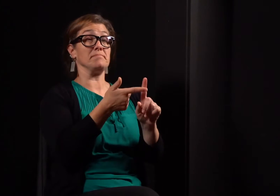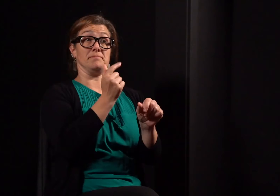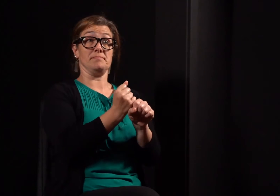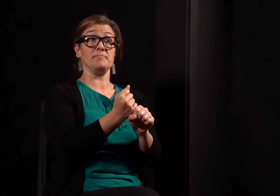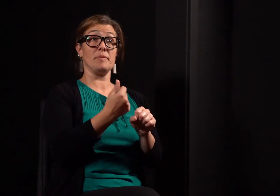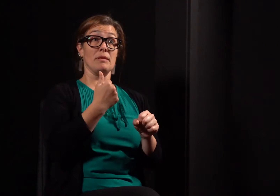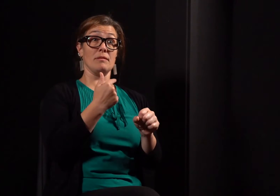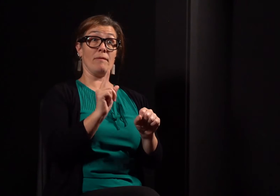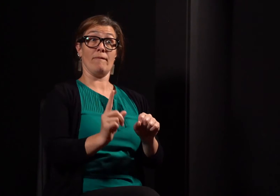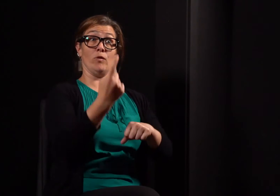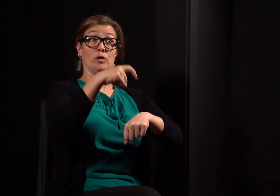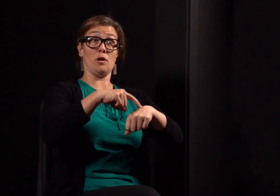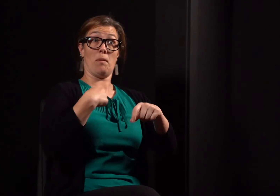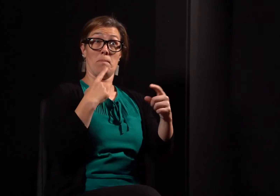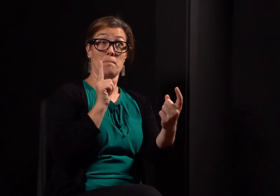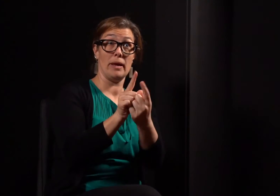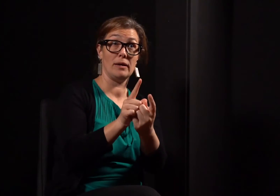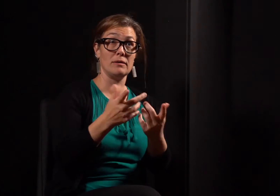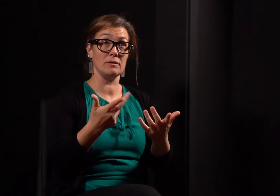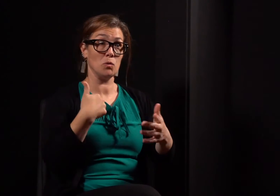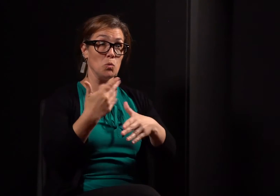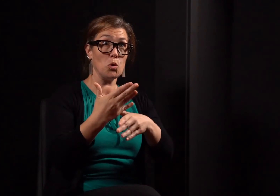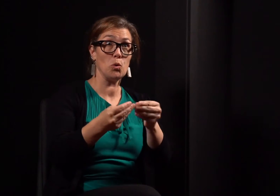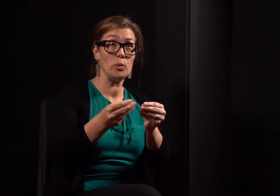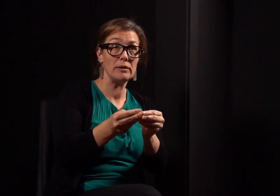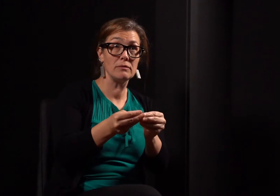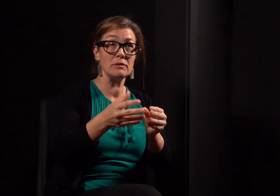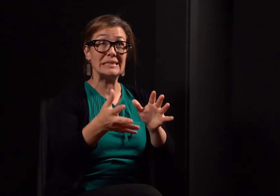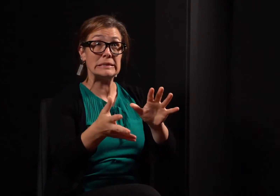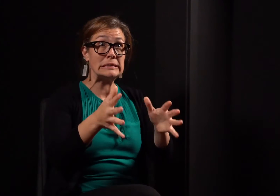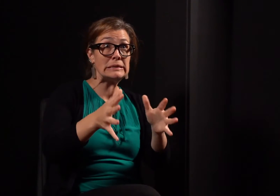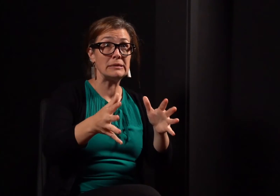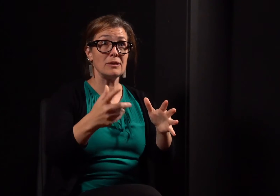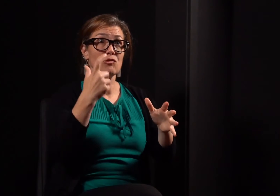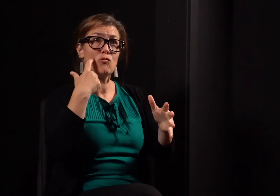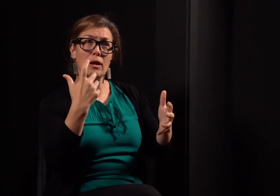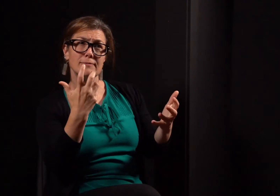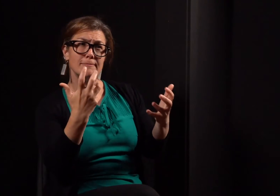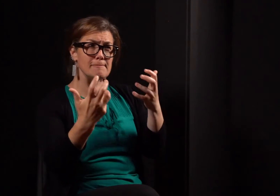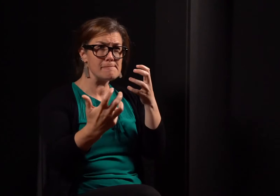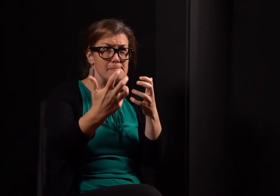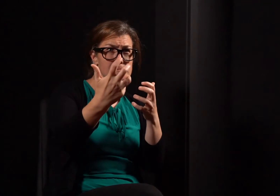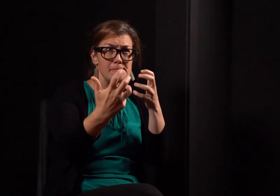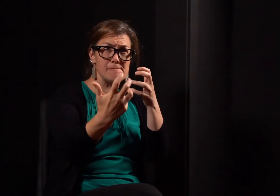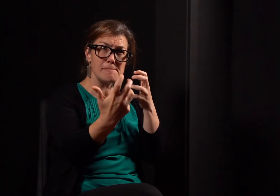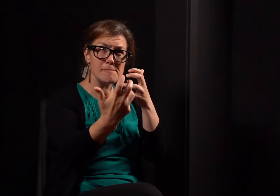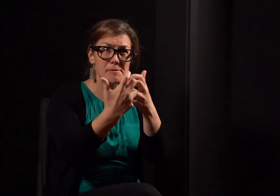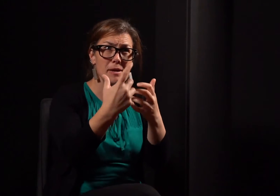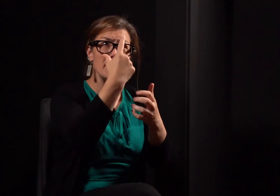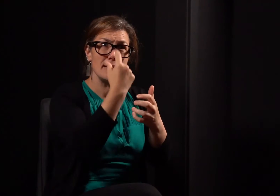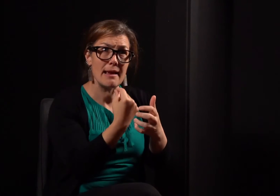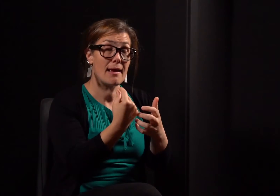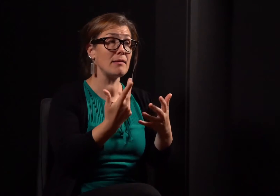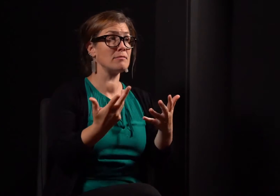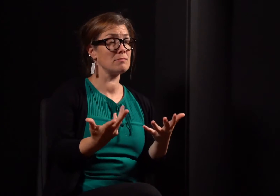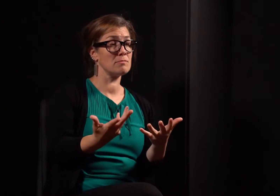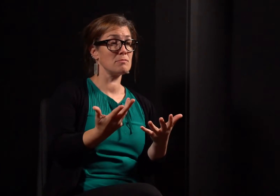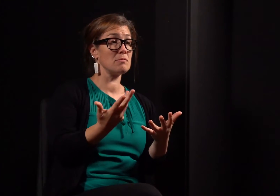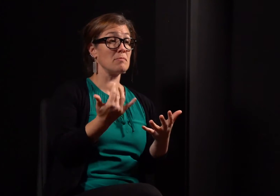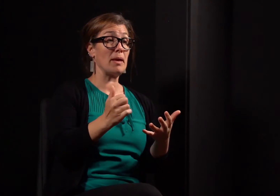Well, say if it's the first time I've worked with someone and met with them, it may be hard, I would really want to try to get in sync with them.